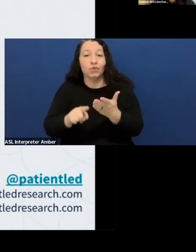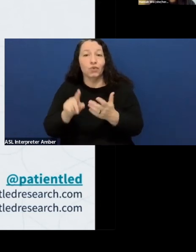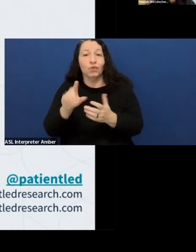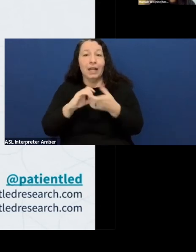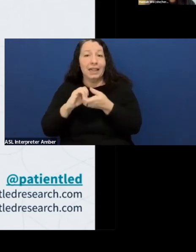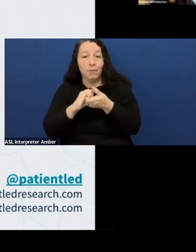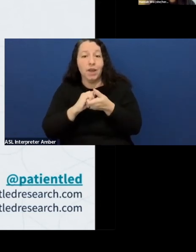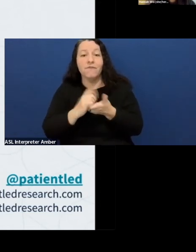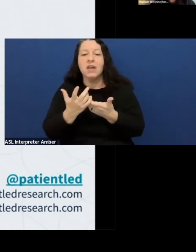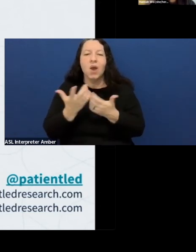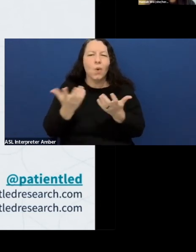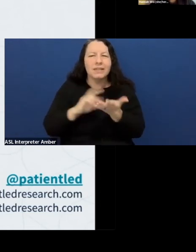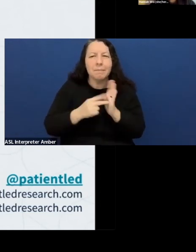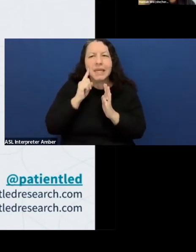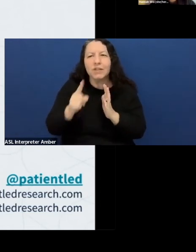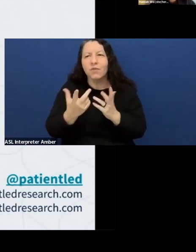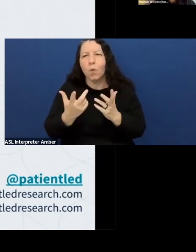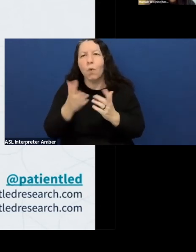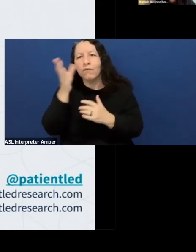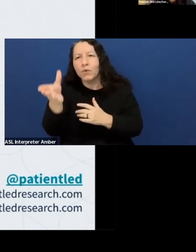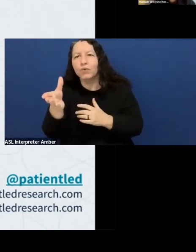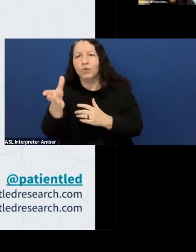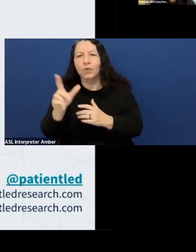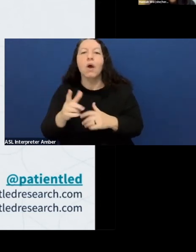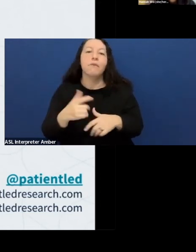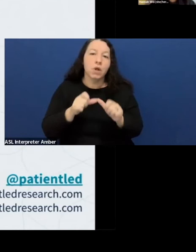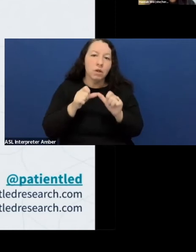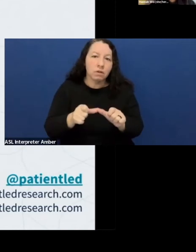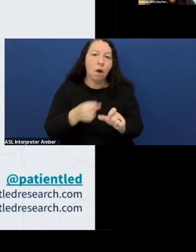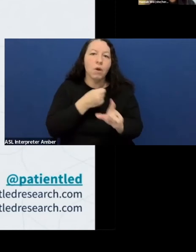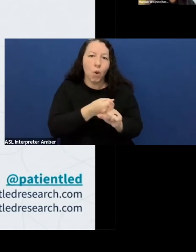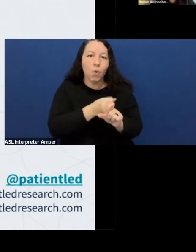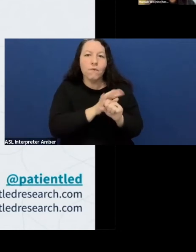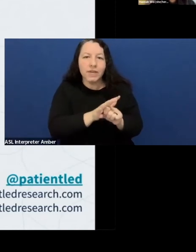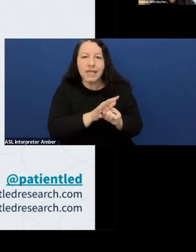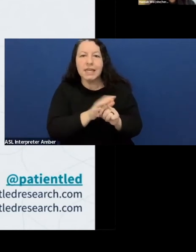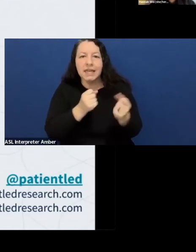our data at Patient Led Research Collaborative, and also what this means for the future of